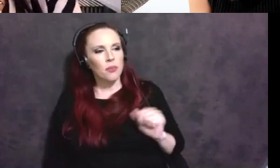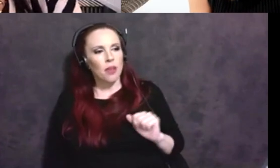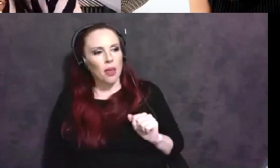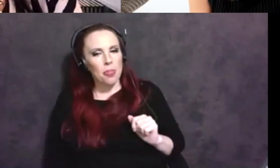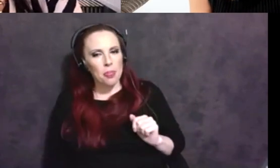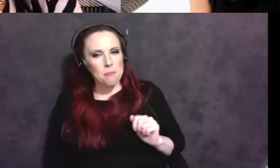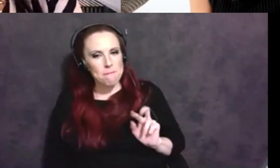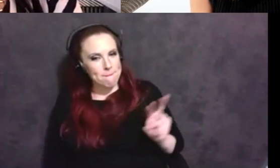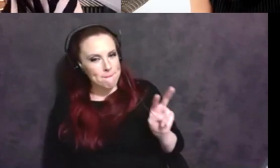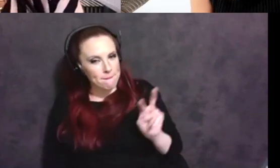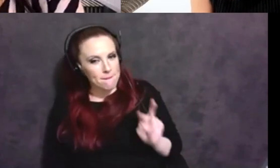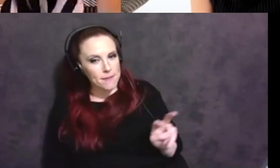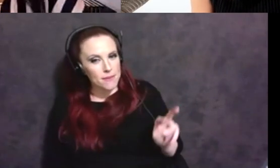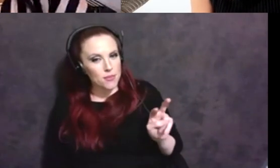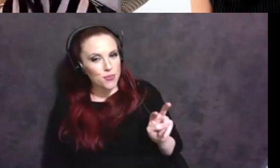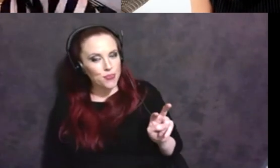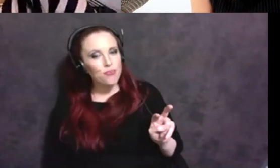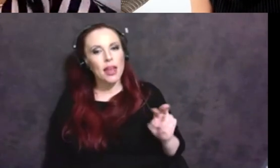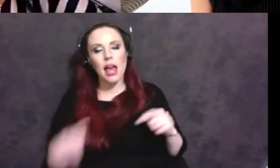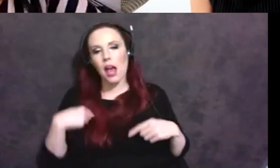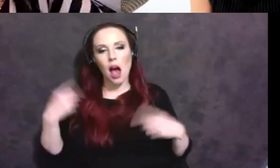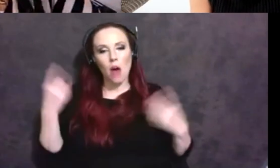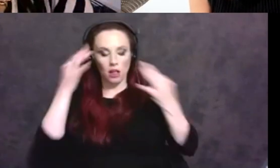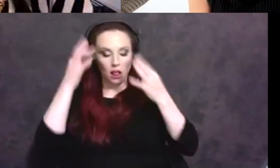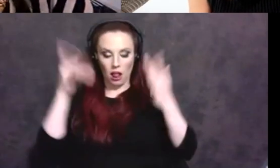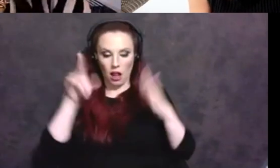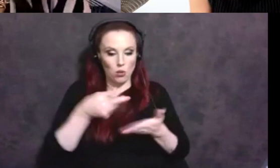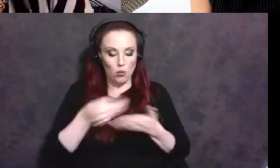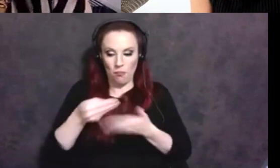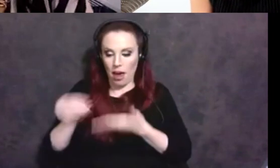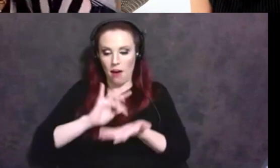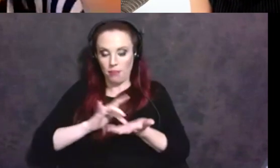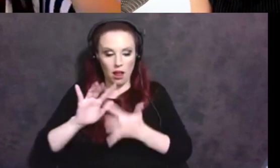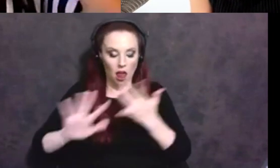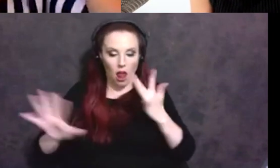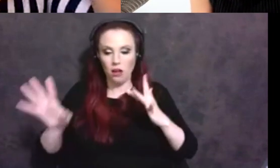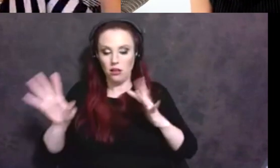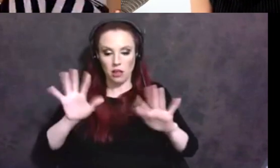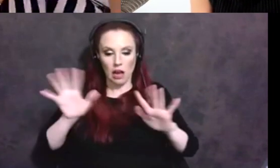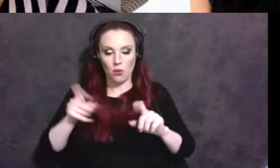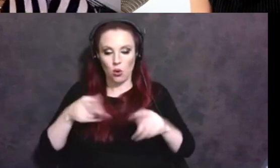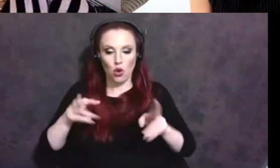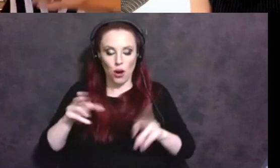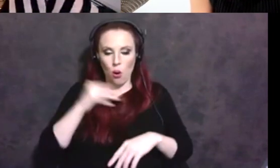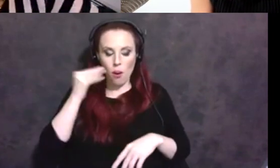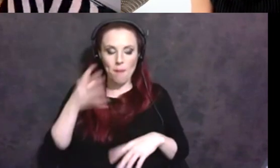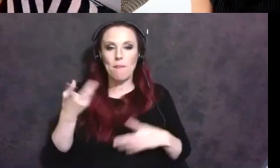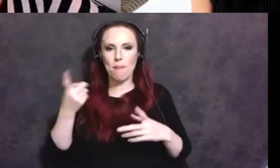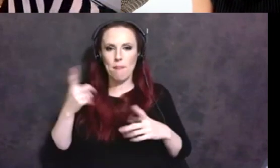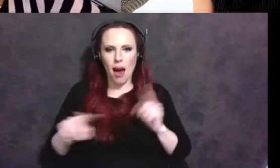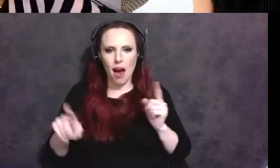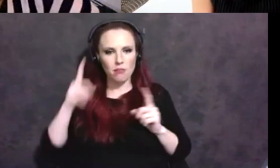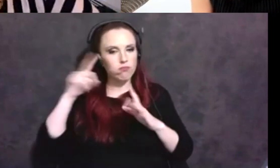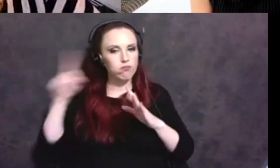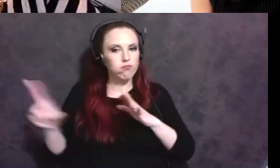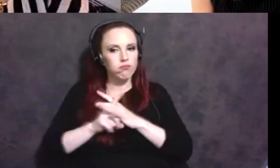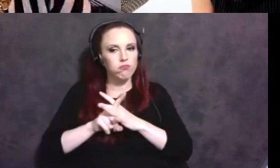walk in and I see two Asian-appearing women, East Asian in particular, and I looked at